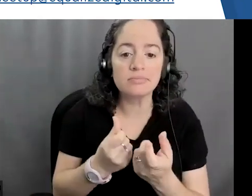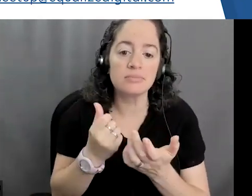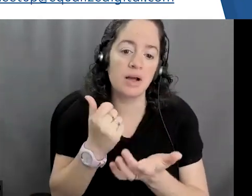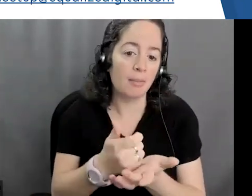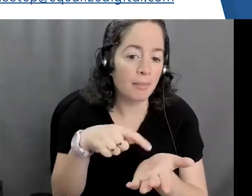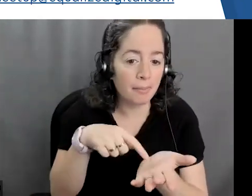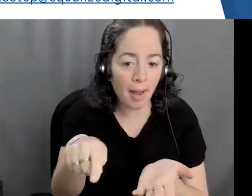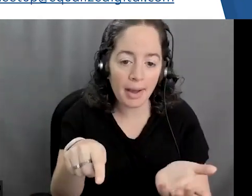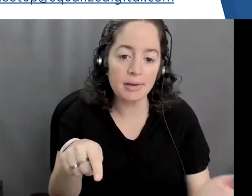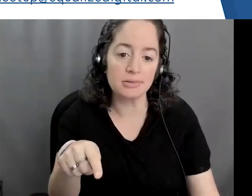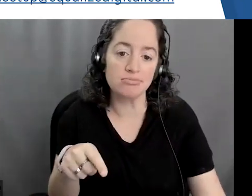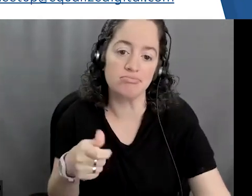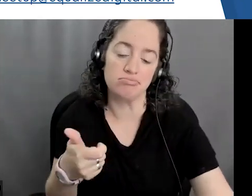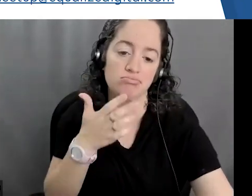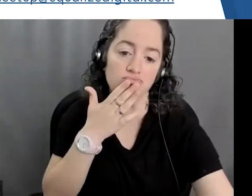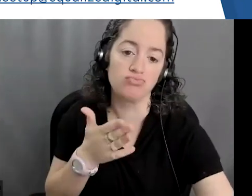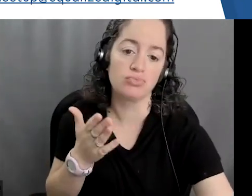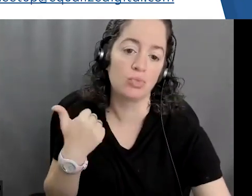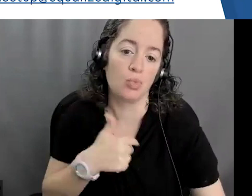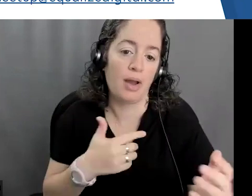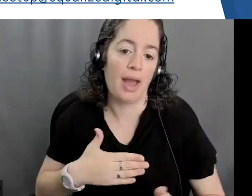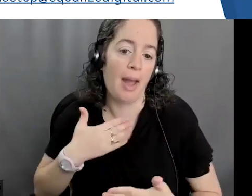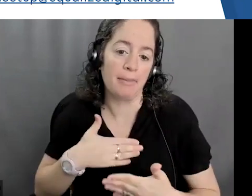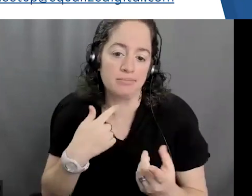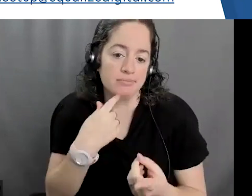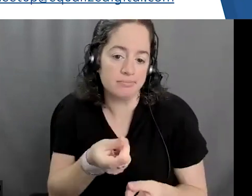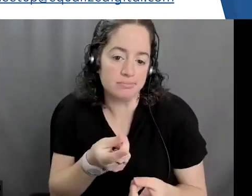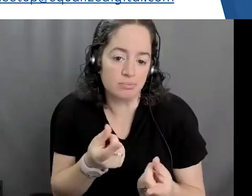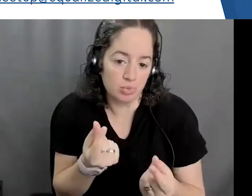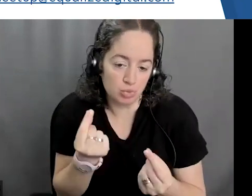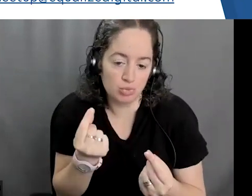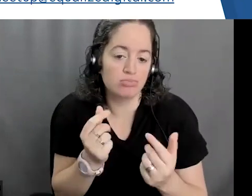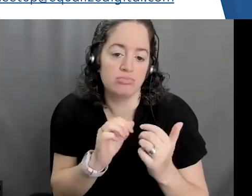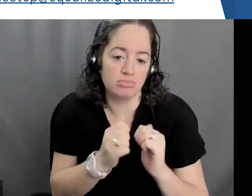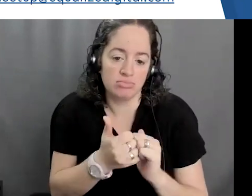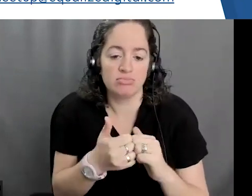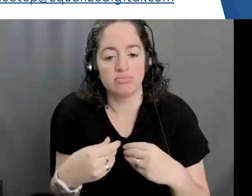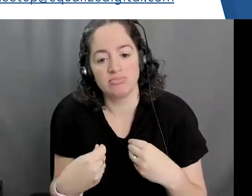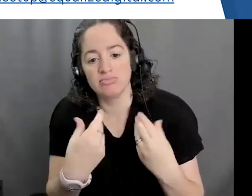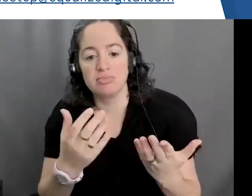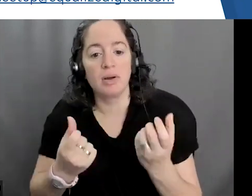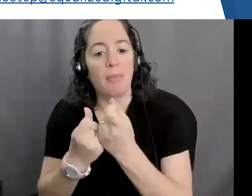and we're happy to send you over information about what that entails and the benefits that we give to our sponsors.